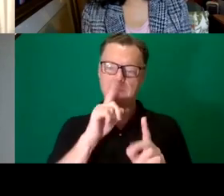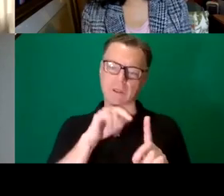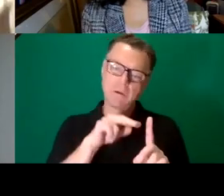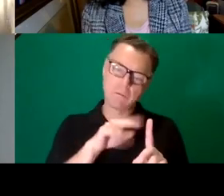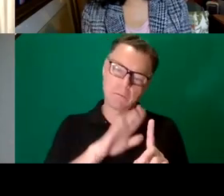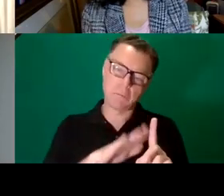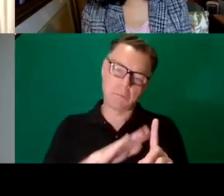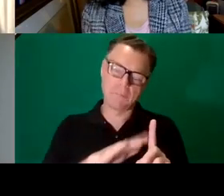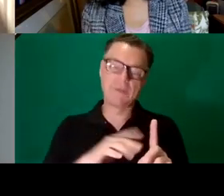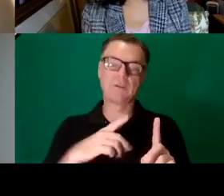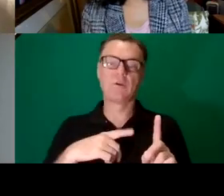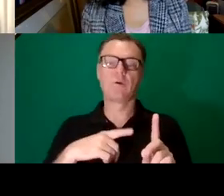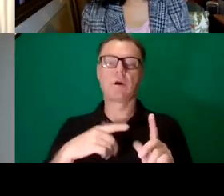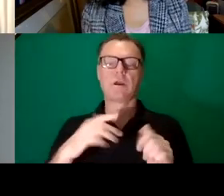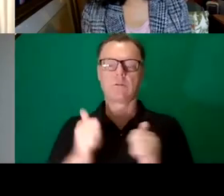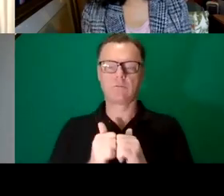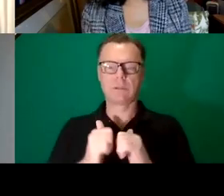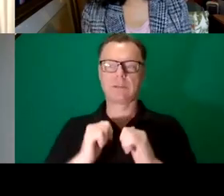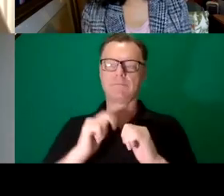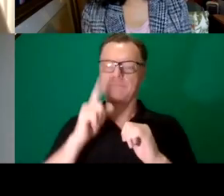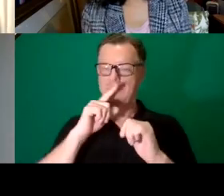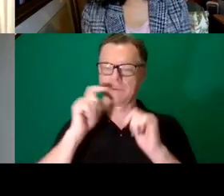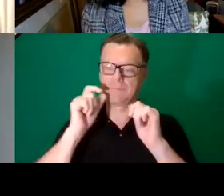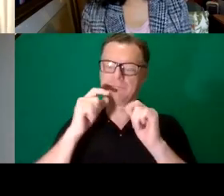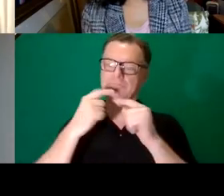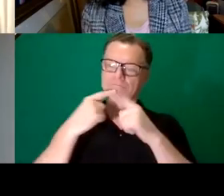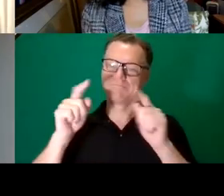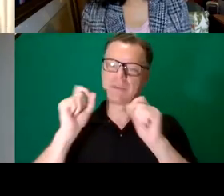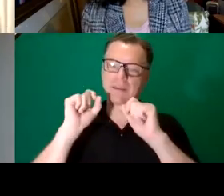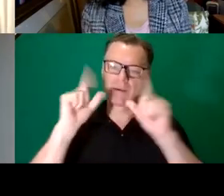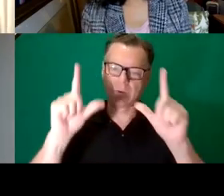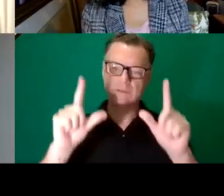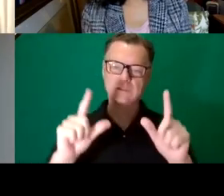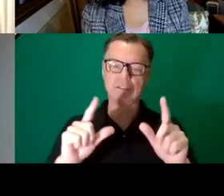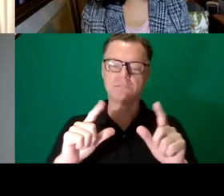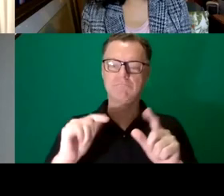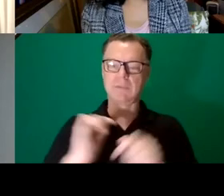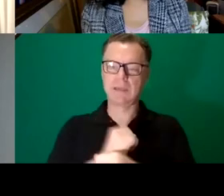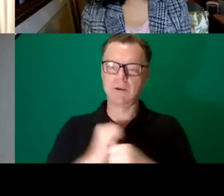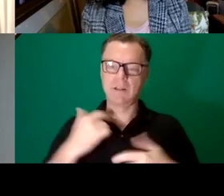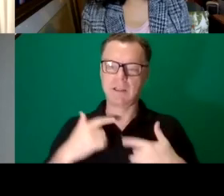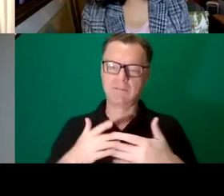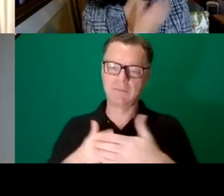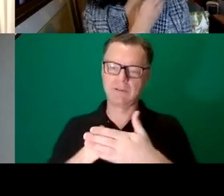creating awareness and understanding the challenges and creating empathy, we still have a long